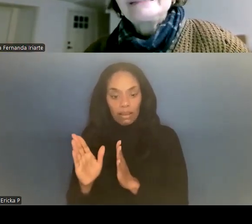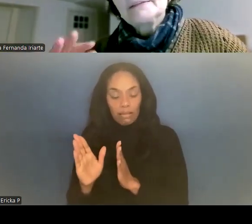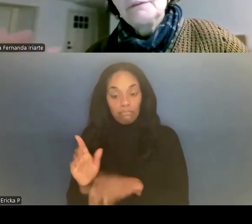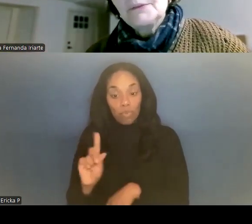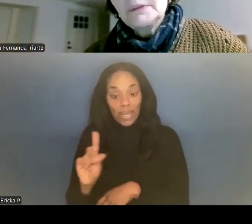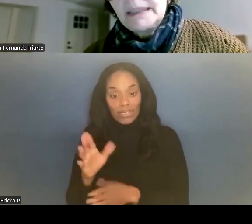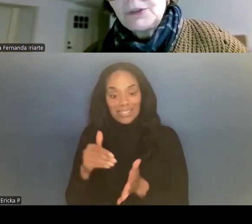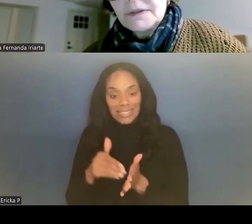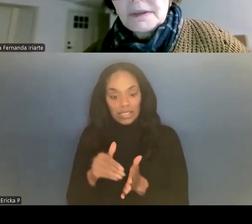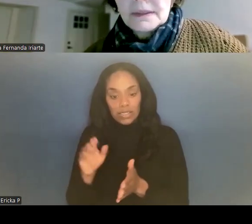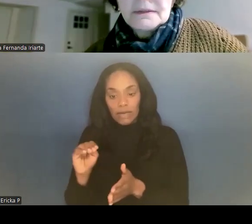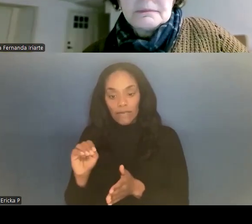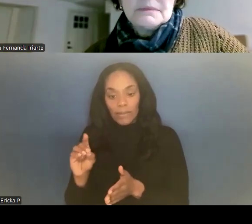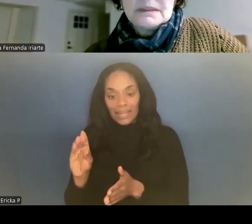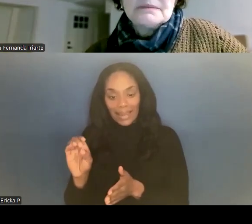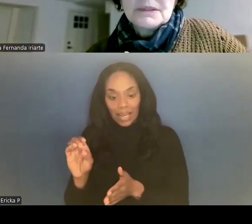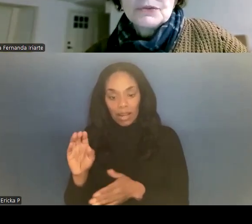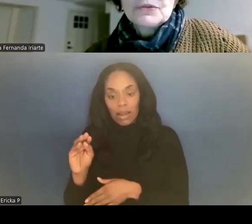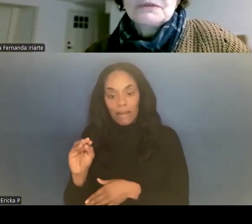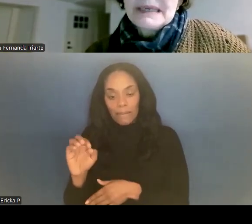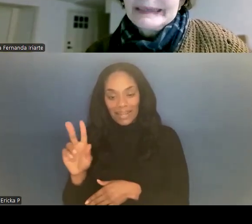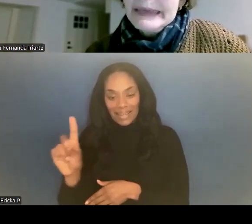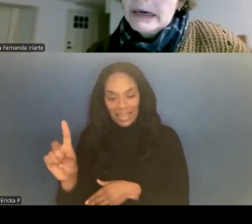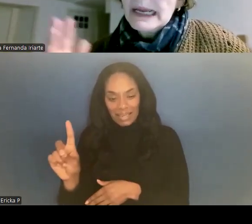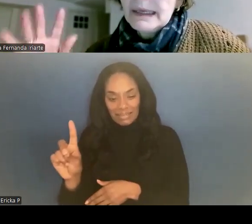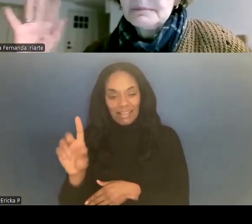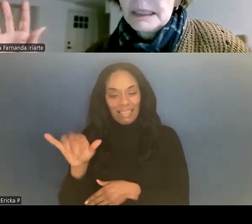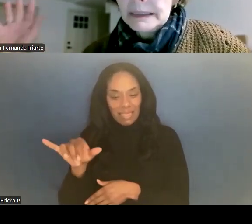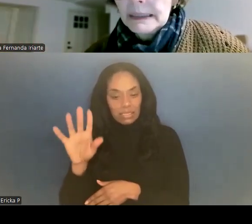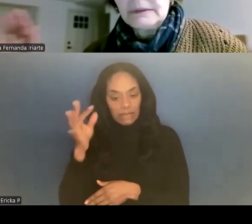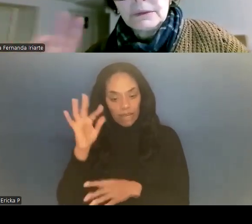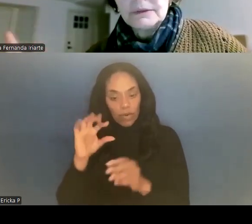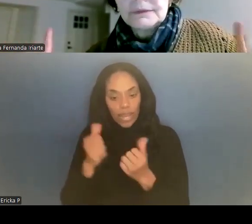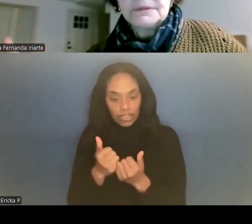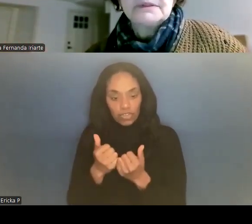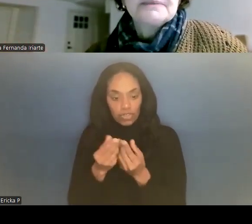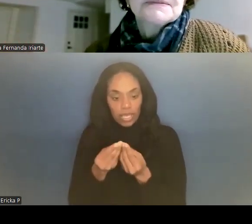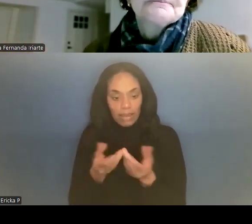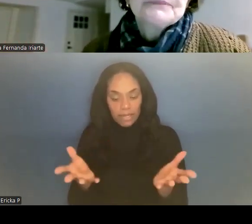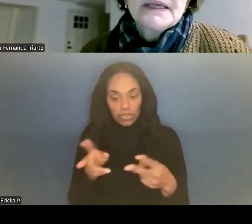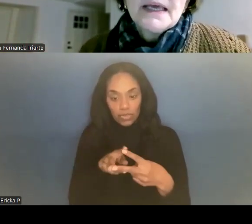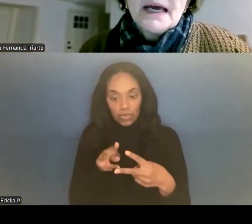That's the federal agency that administers Medicare and Medicaid, two different programs.